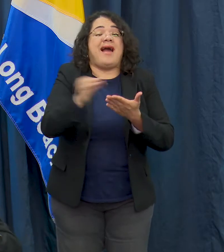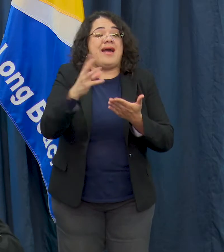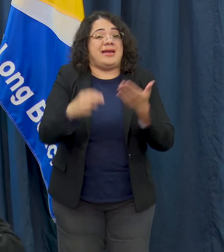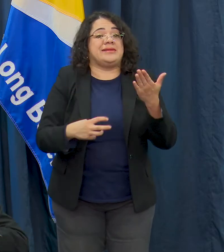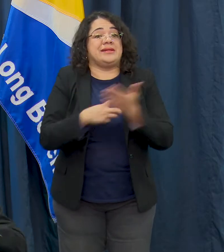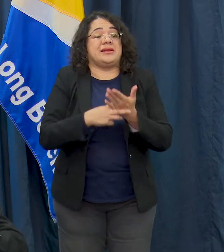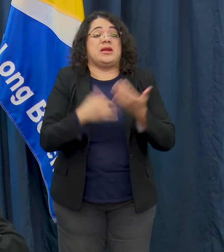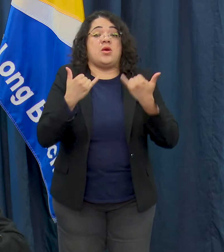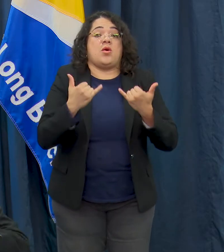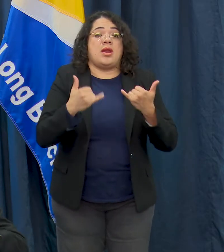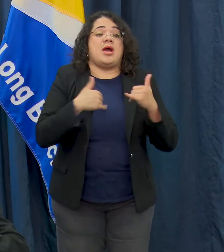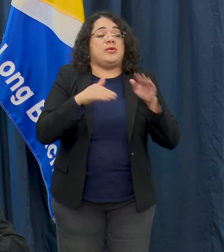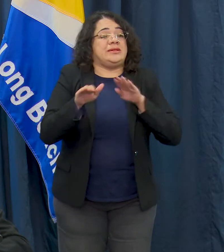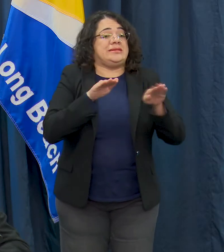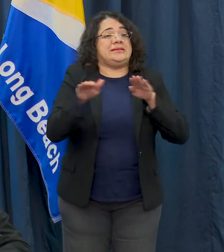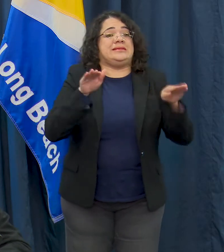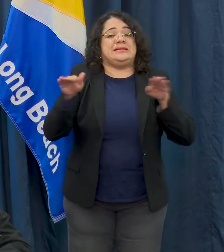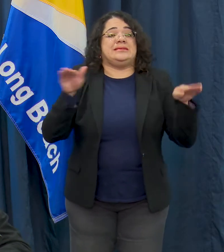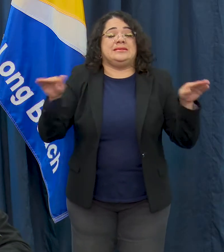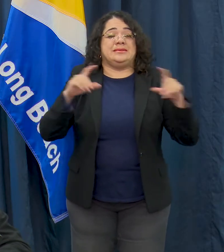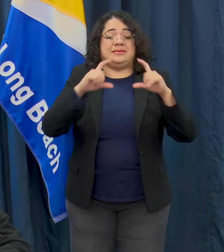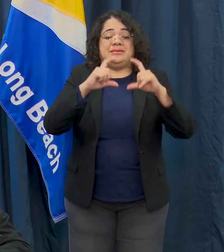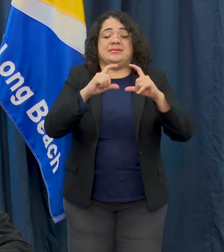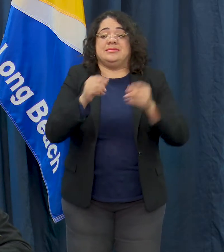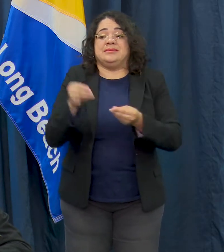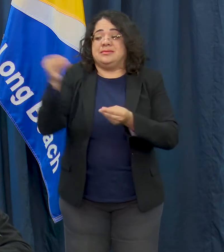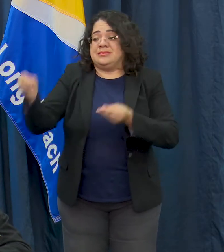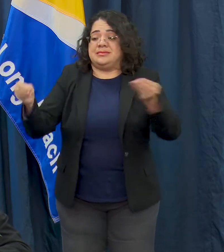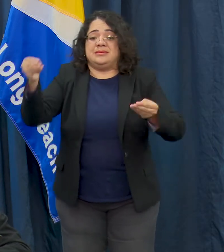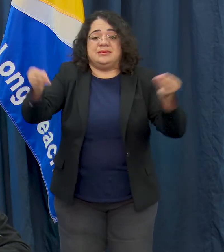reminders on cars. We need to street sweep.